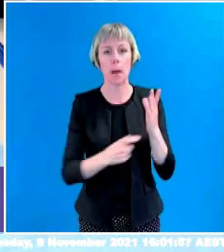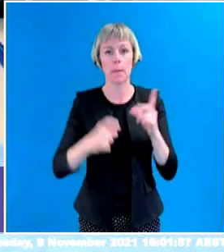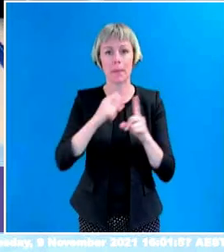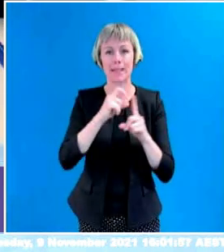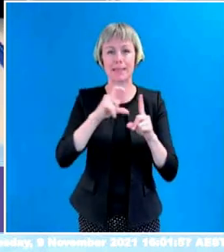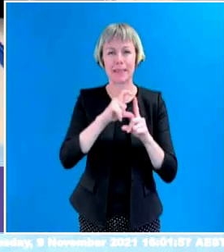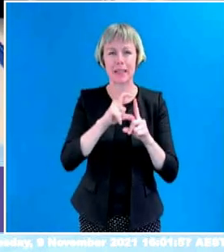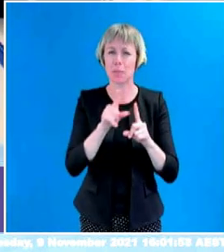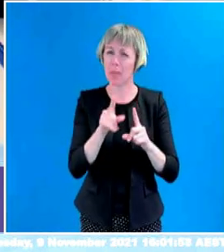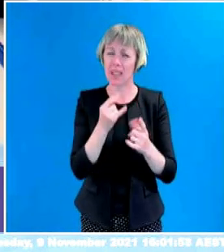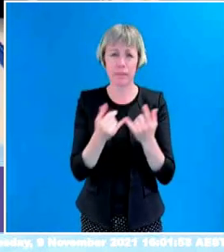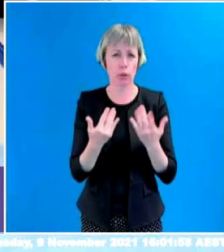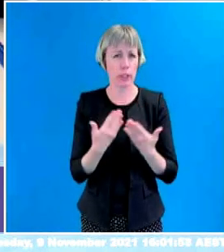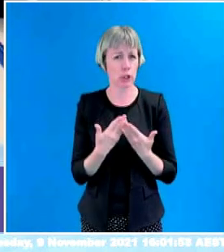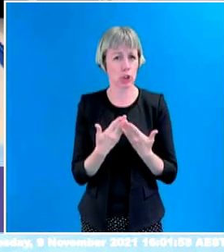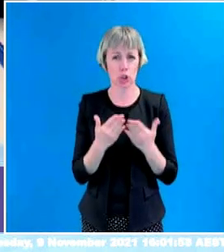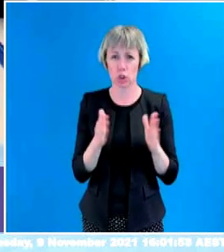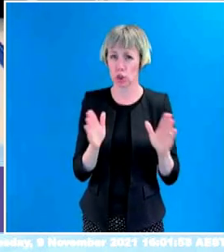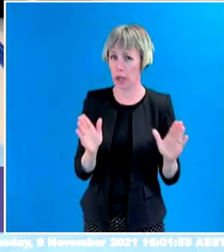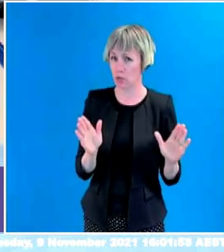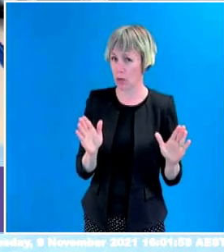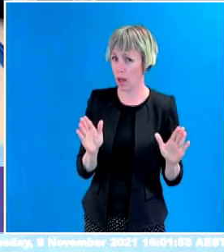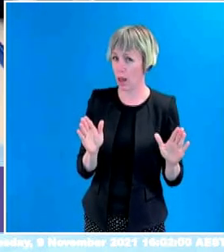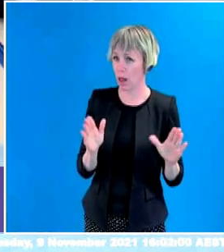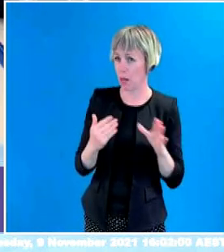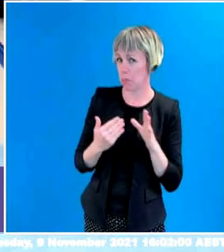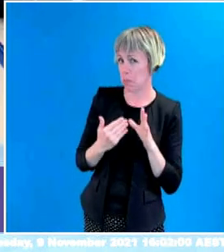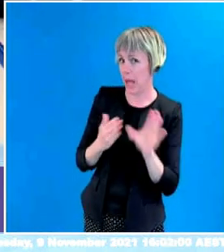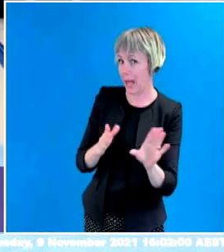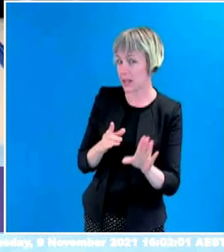If you have a more specific question, I'm happy to engage with that.